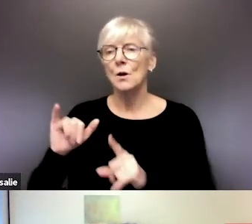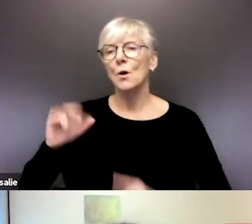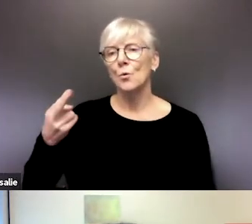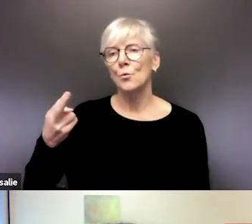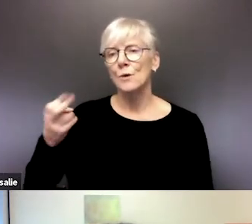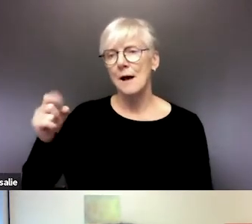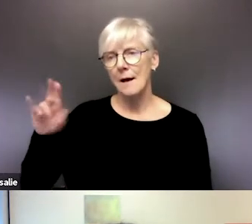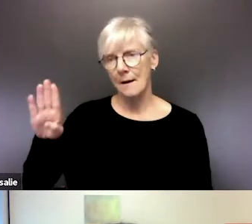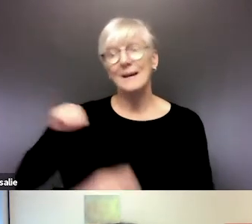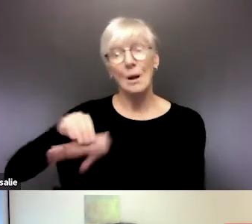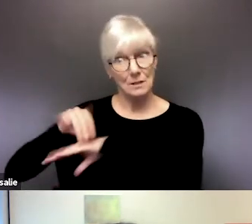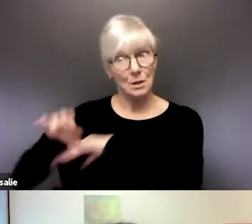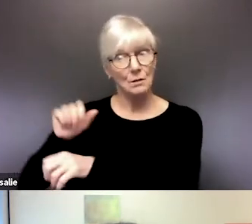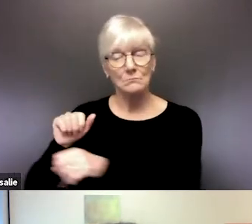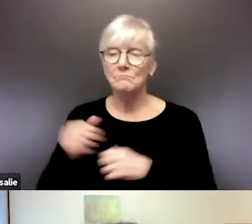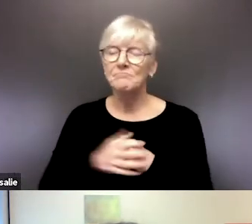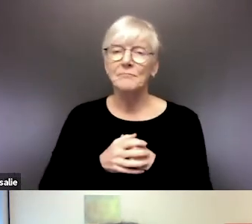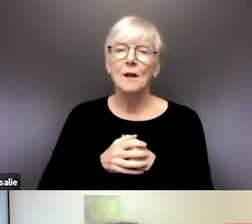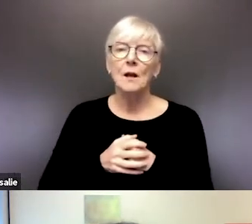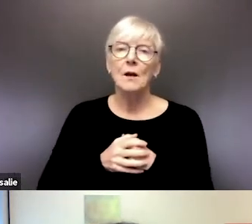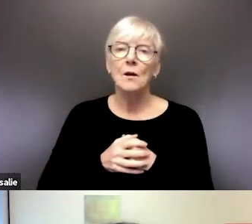The main objective and the originality of this guide